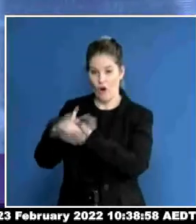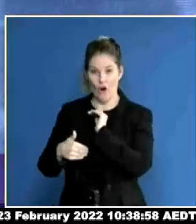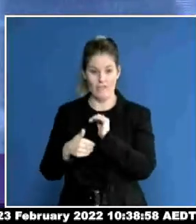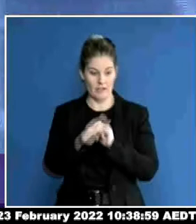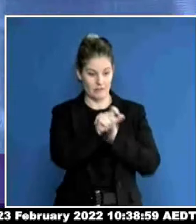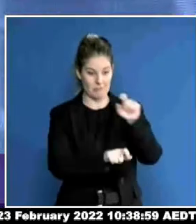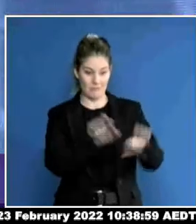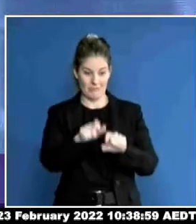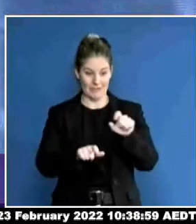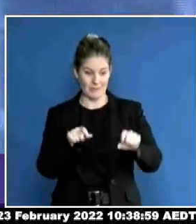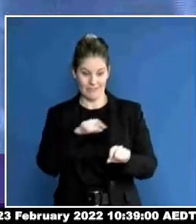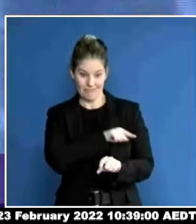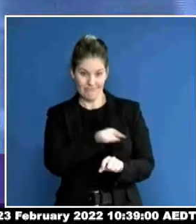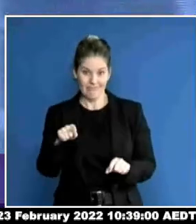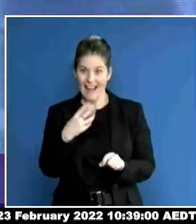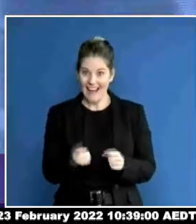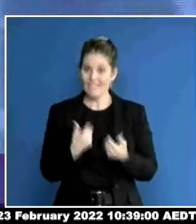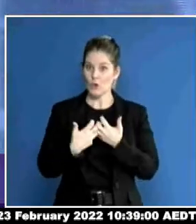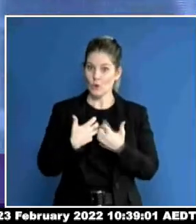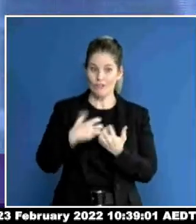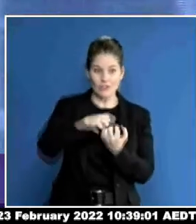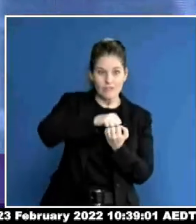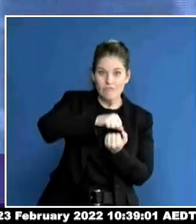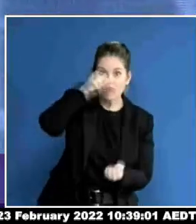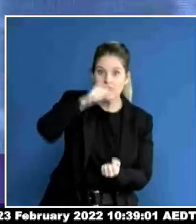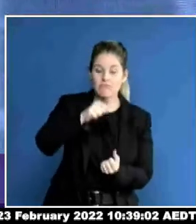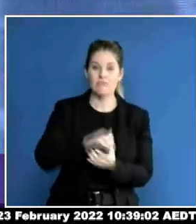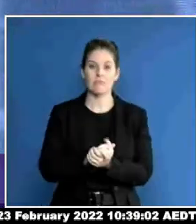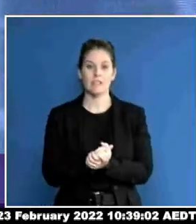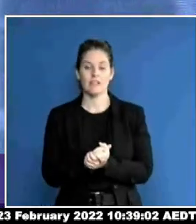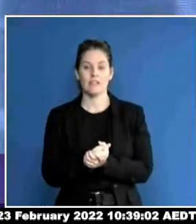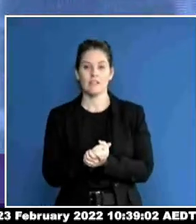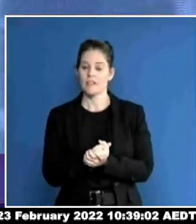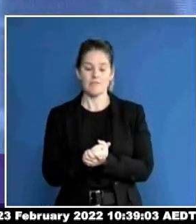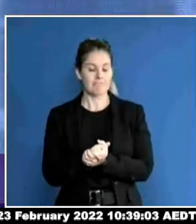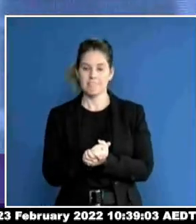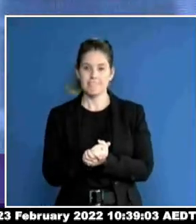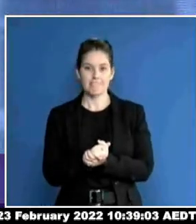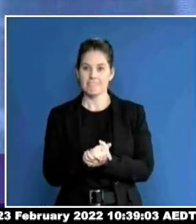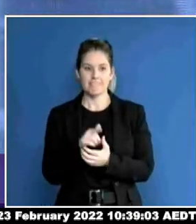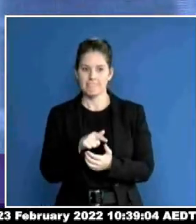mid-career job seekers did not particularly benefit from the methods used by DES